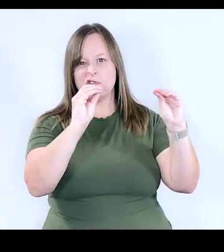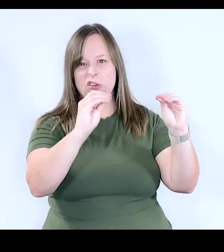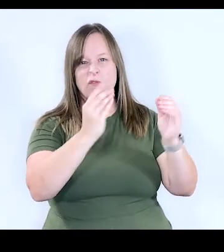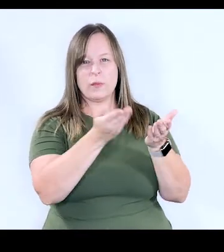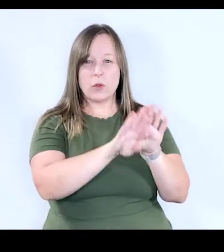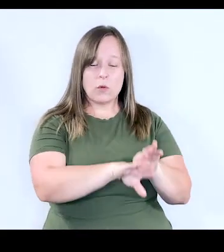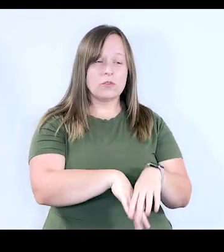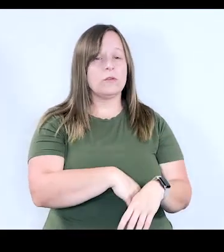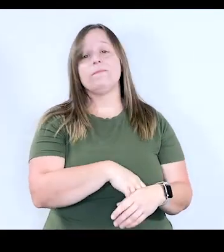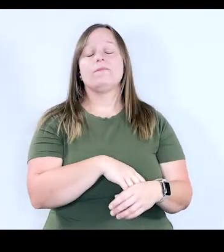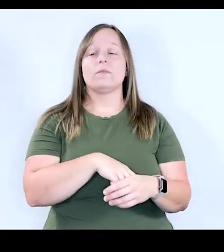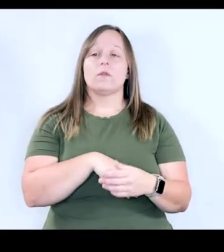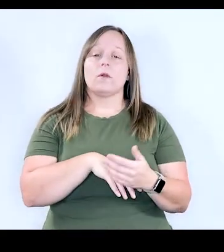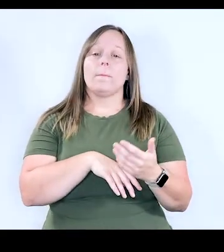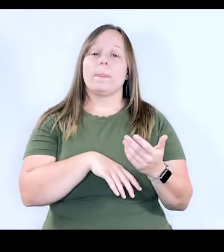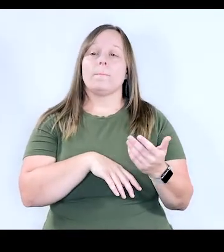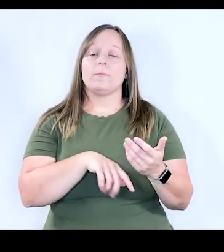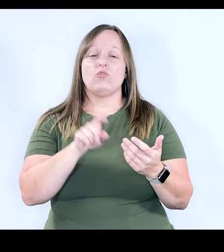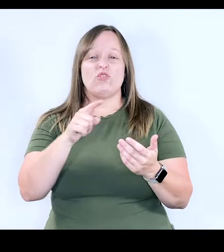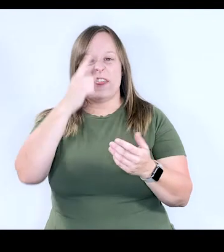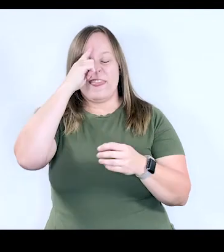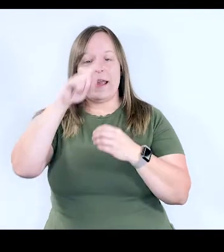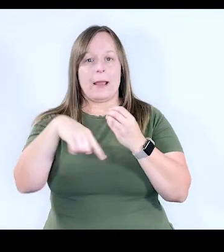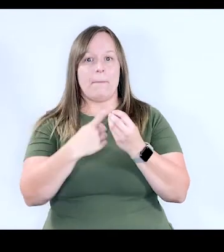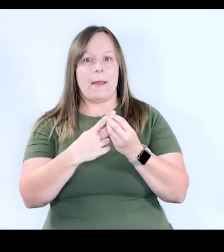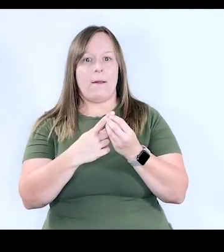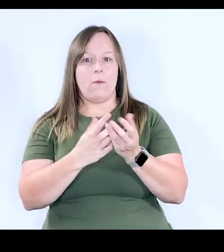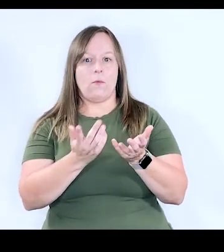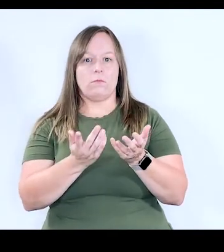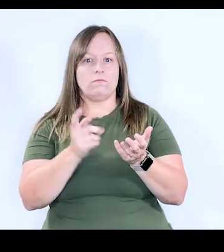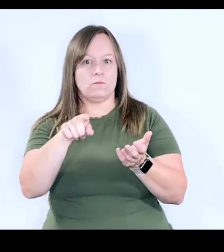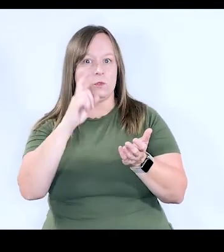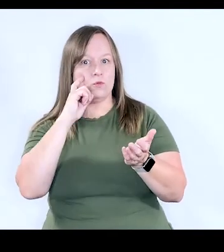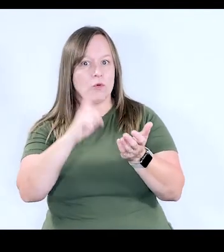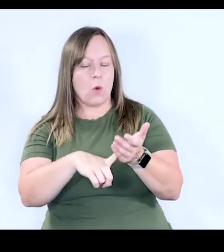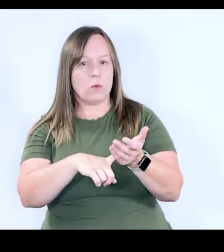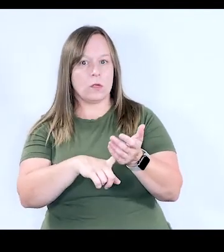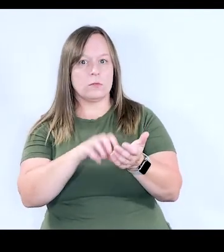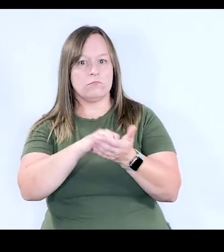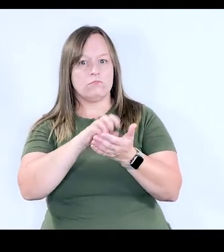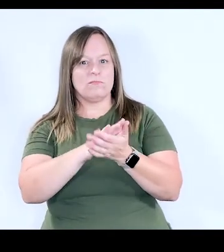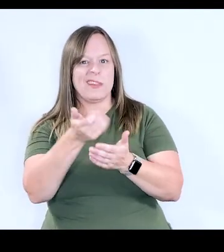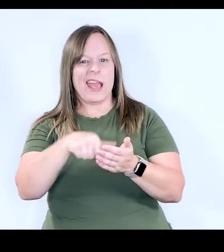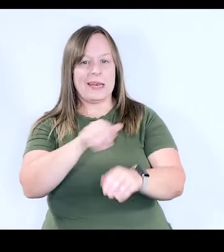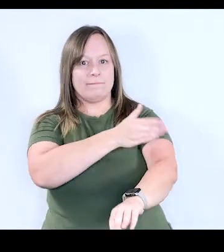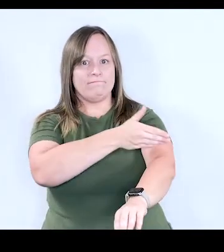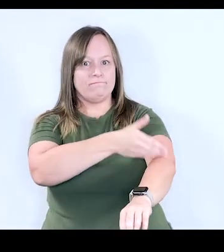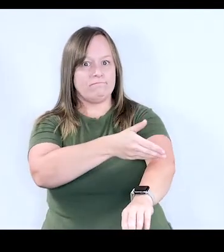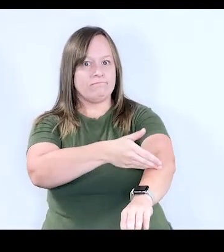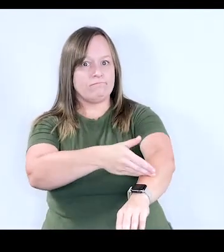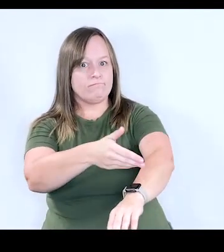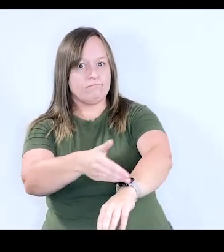Other things that you should be looking at and thinking about is, you know, if you are noting any regression that you've